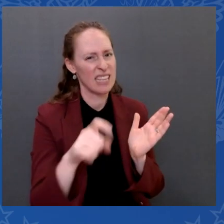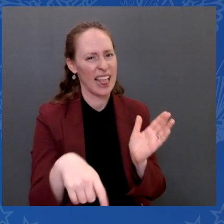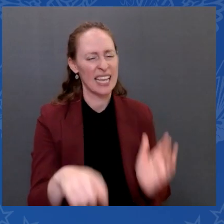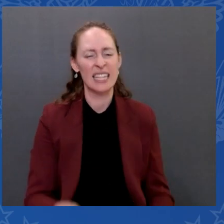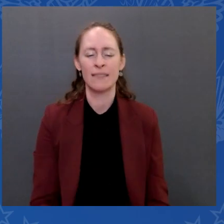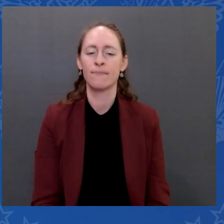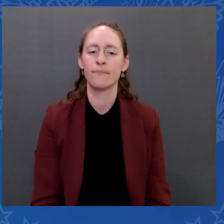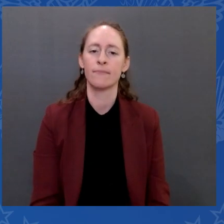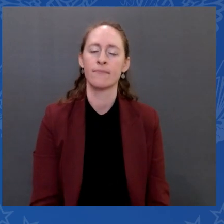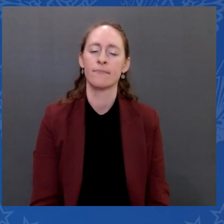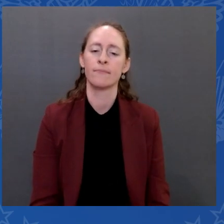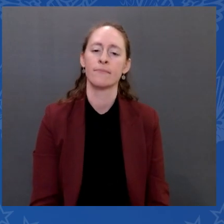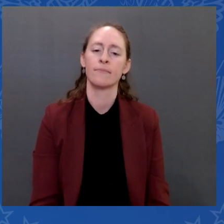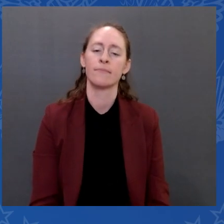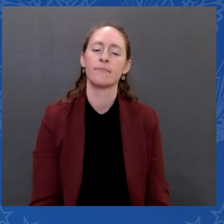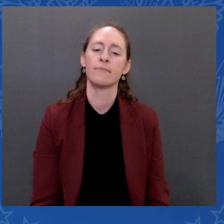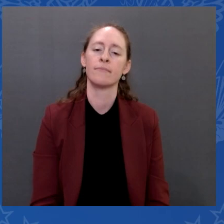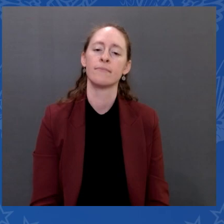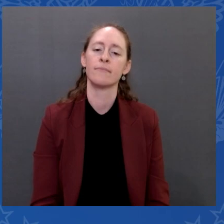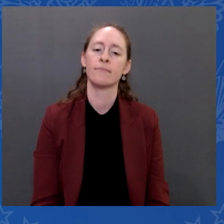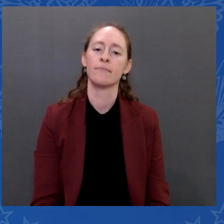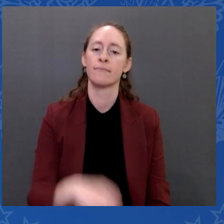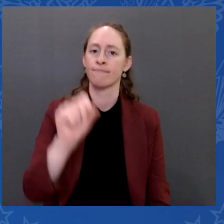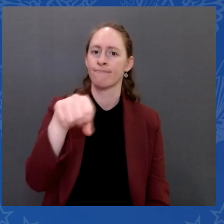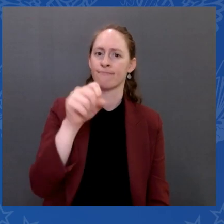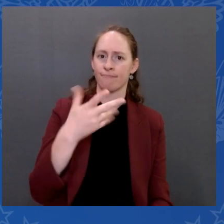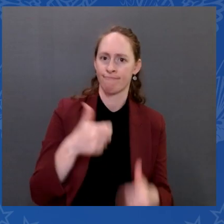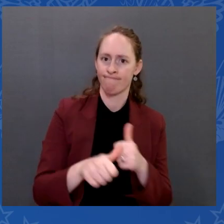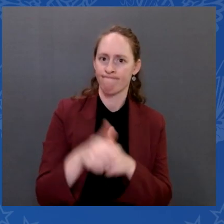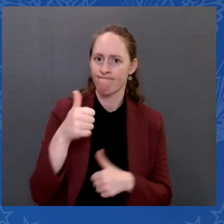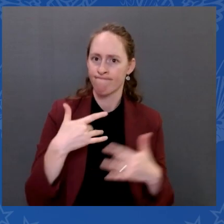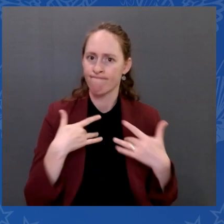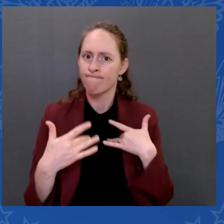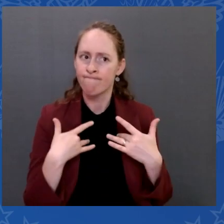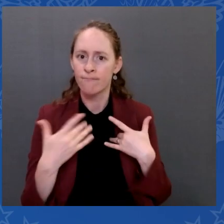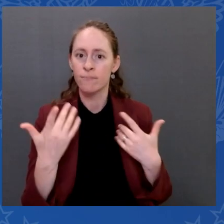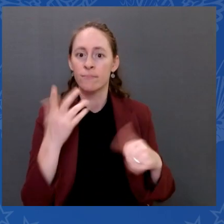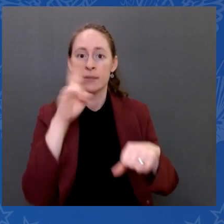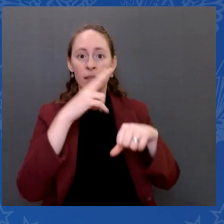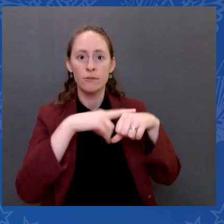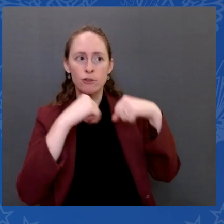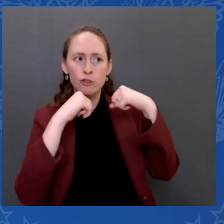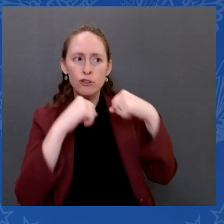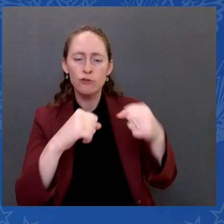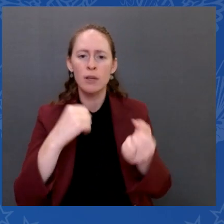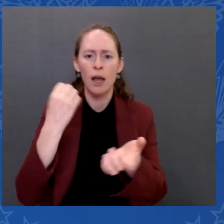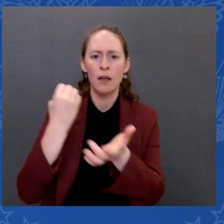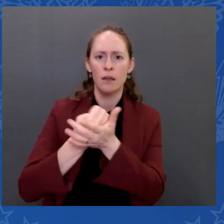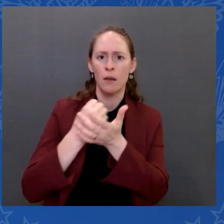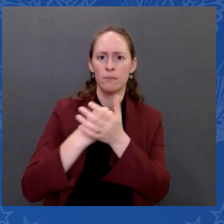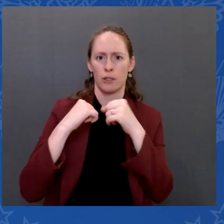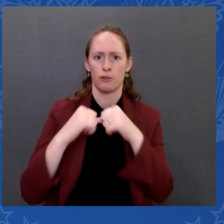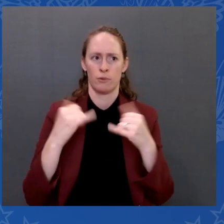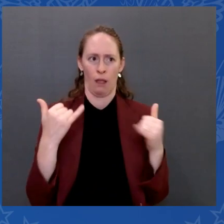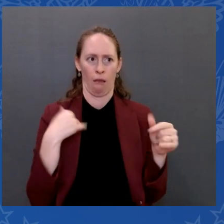and economic security that we face right now today due to vulnerabilities in key U.S. technology supply chains